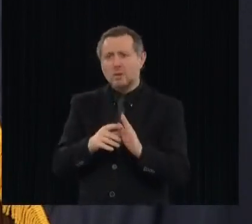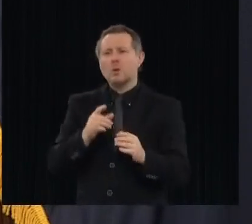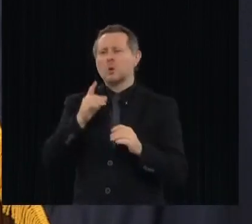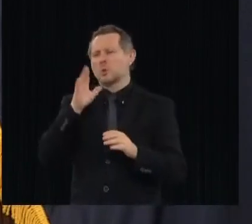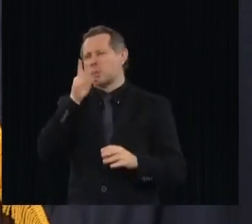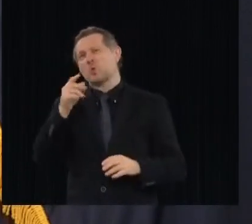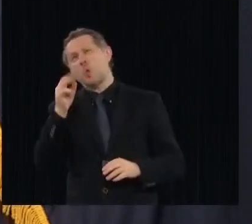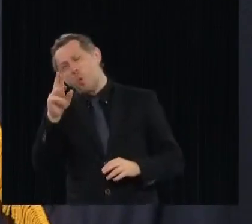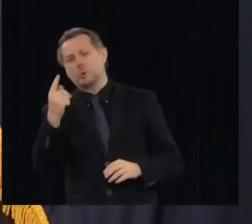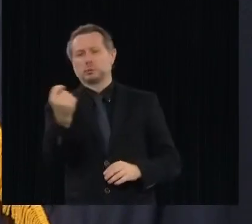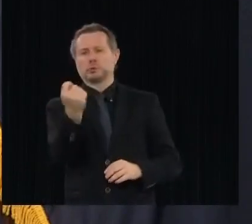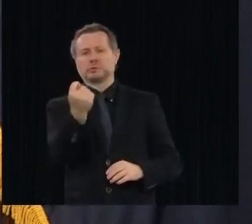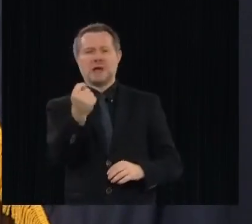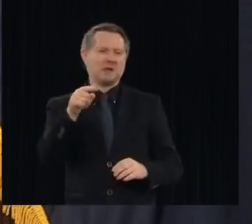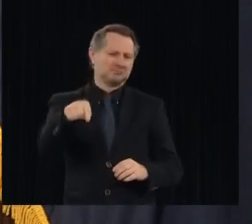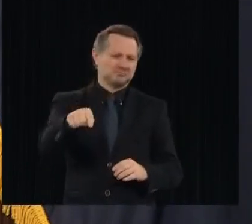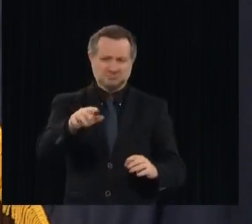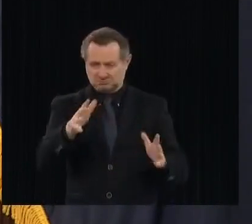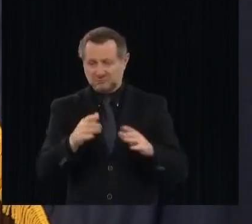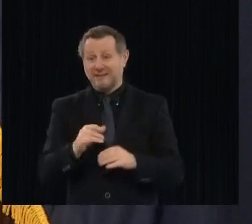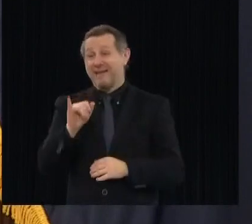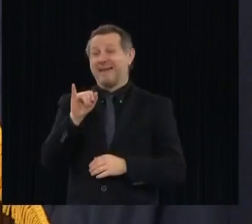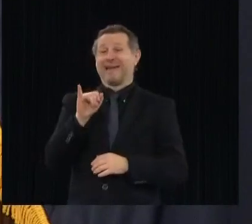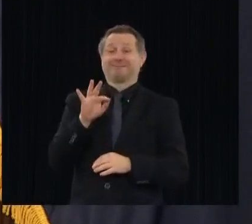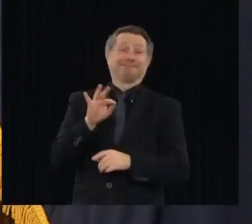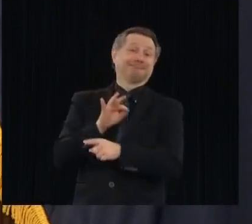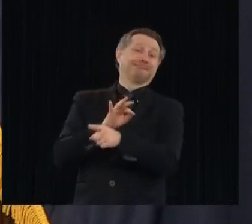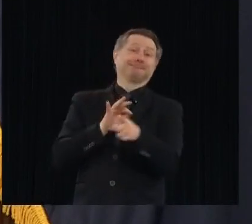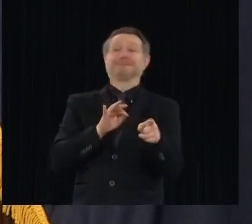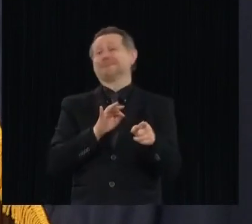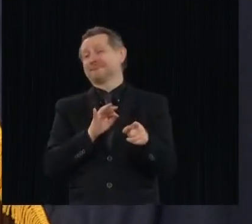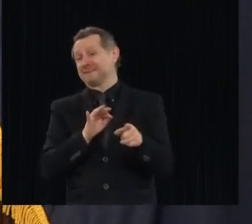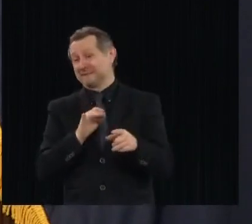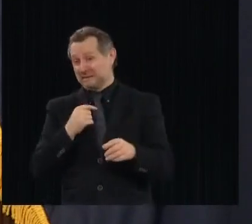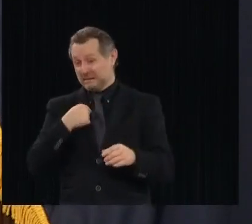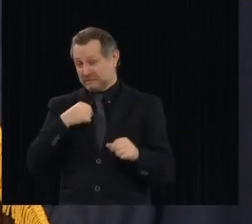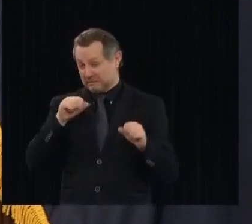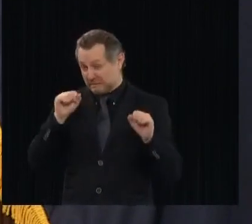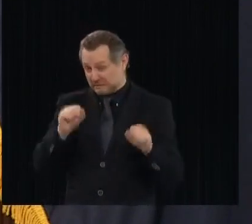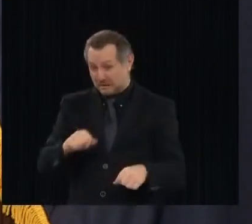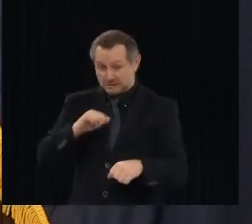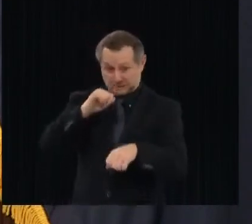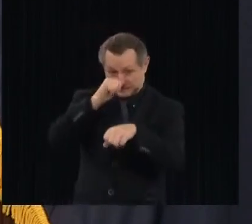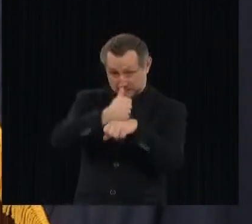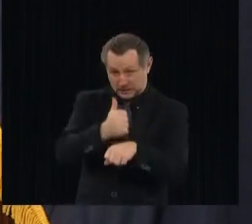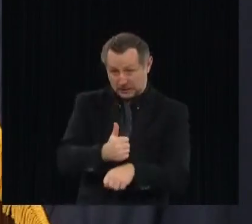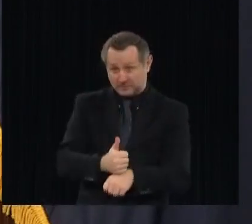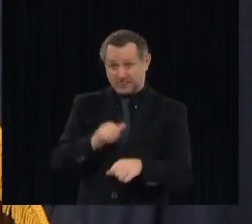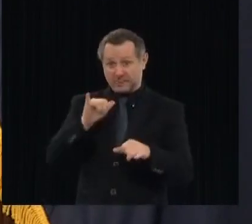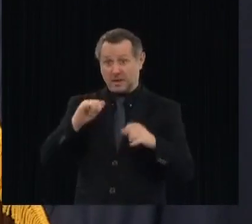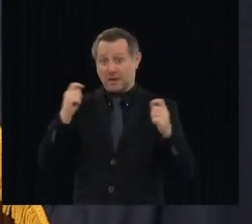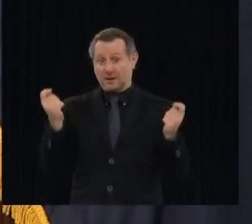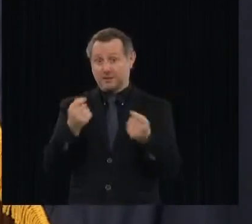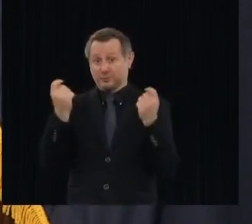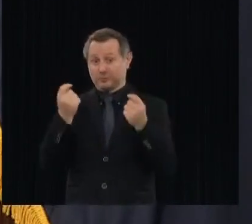WE'RE GOING TO HAVE GUIDANCE ON